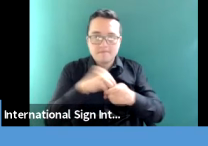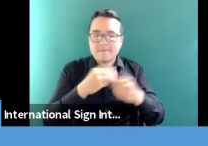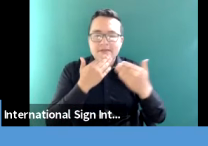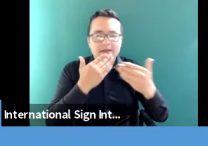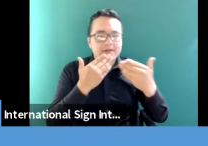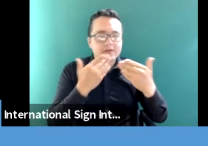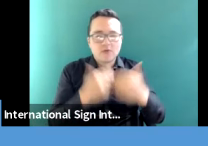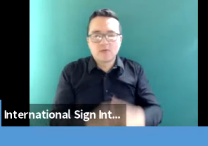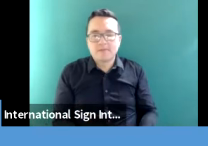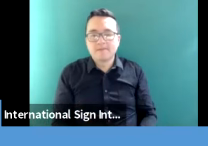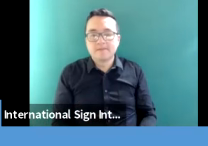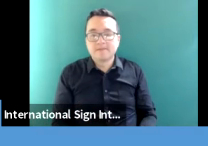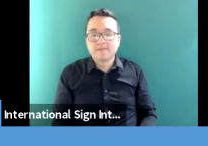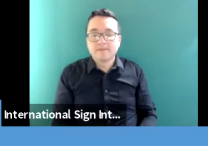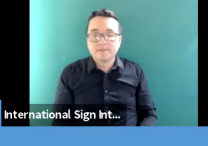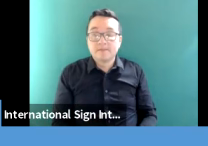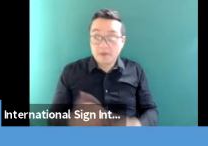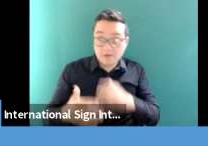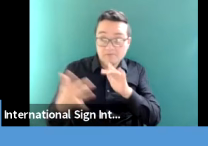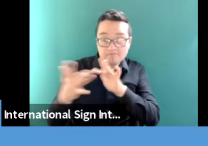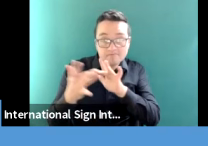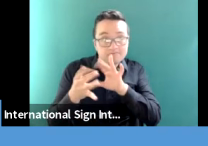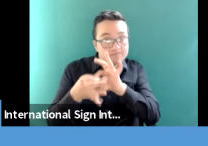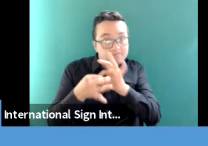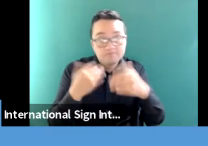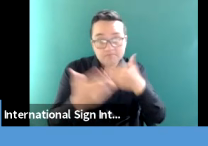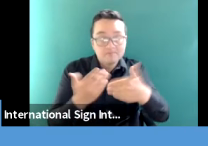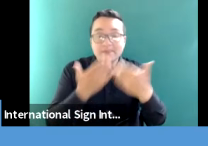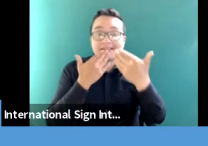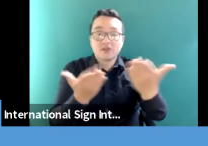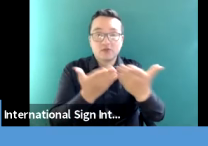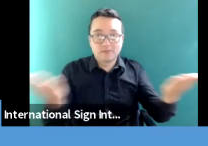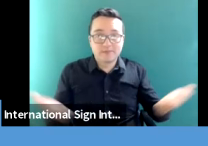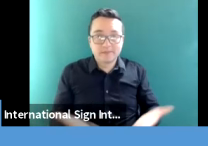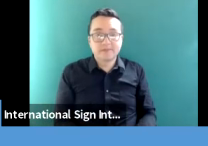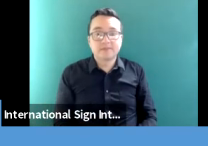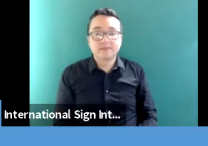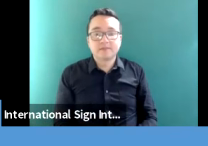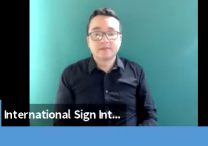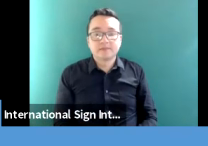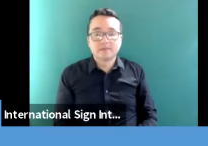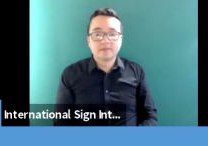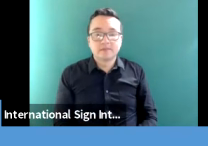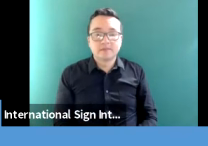Thank you to all the respondents in 37 countries that made that possible. Wonderful. Thank you very much all people stay in touch.